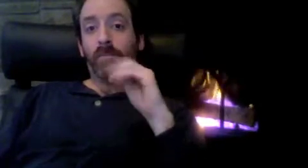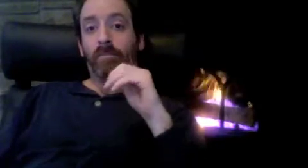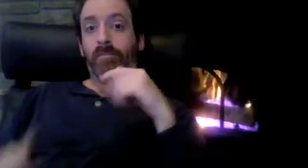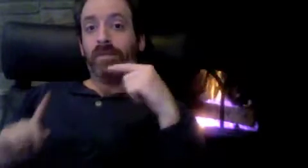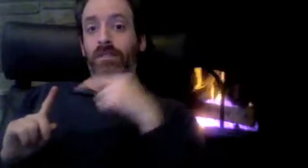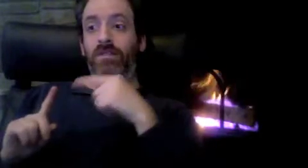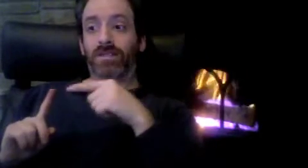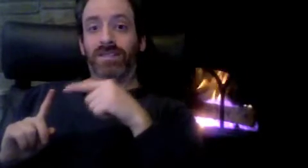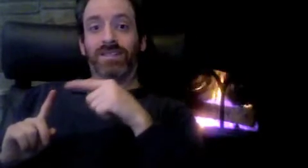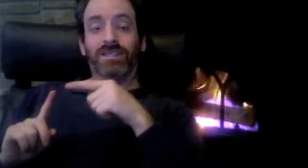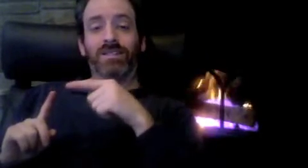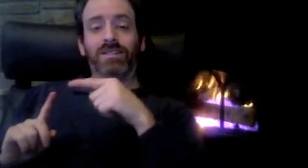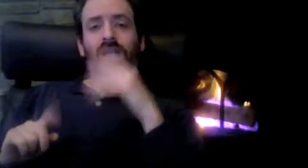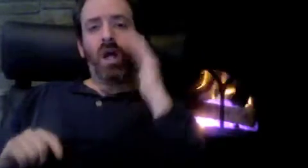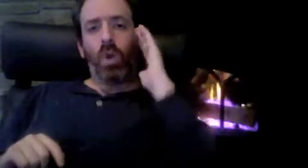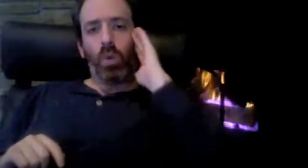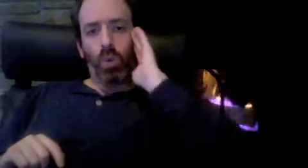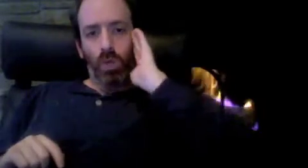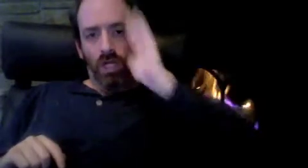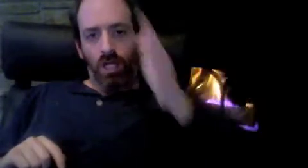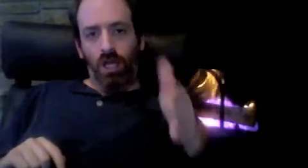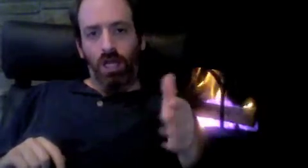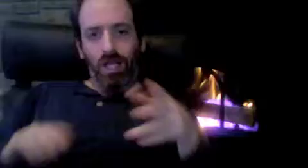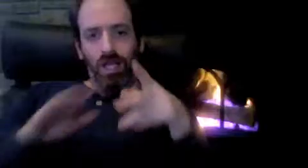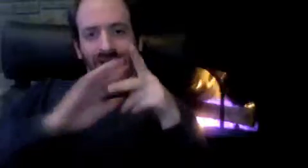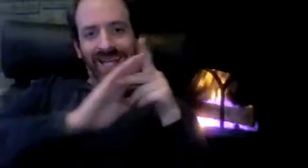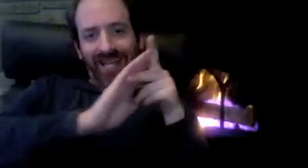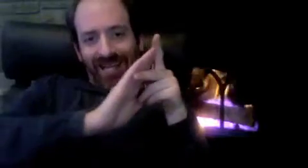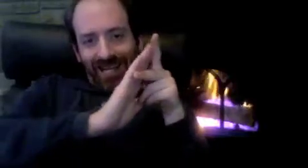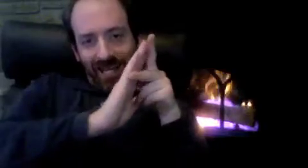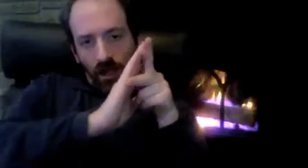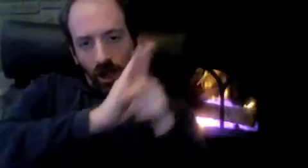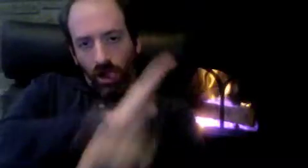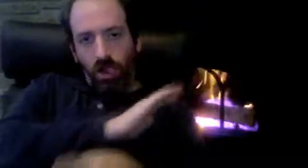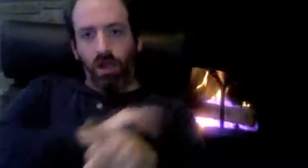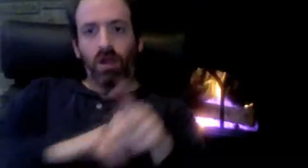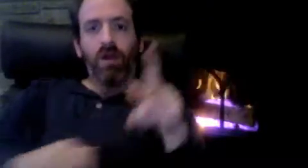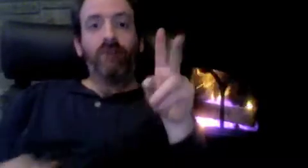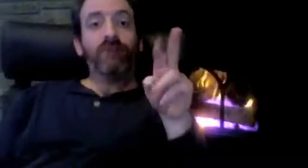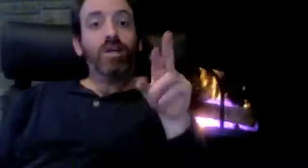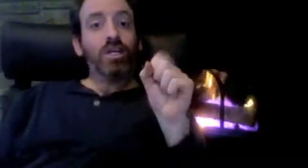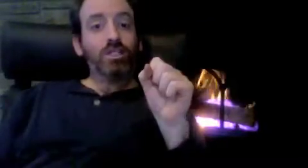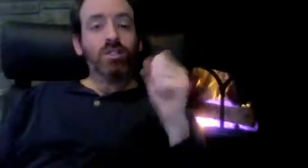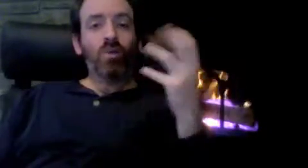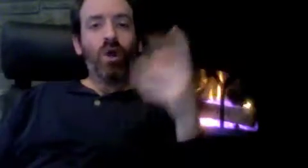This FNPRM will KILL (change) the VRS, the one you are accustomed to.